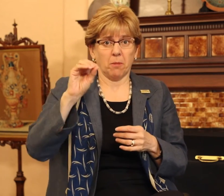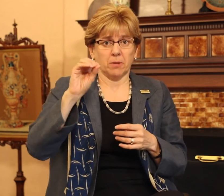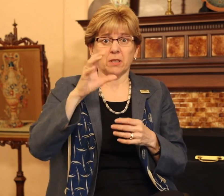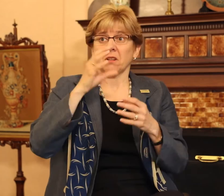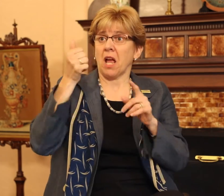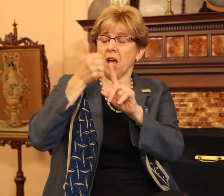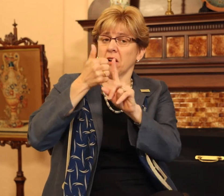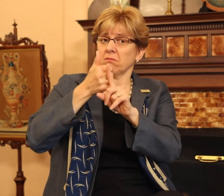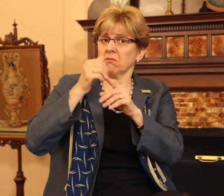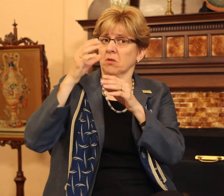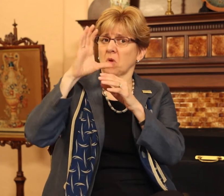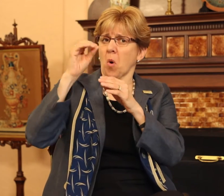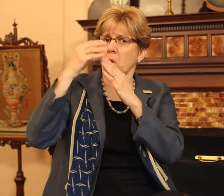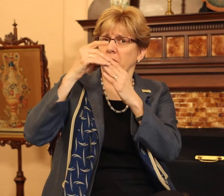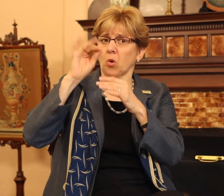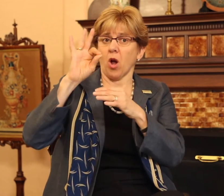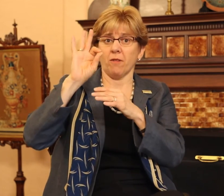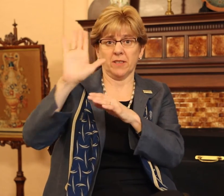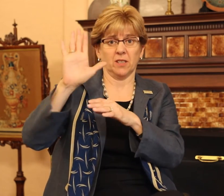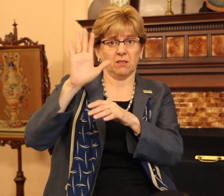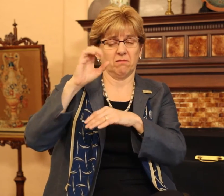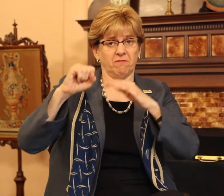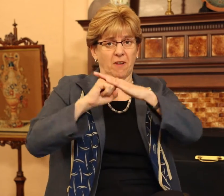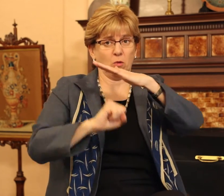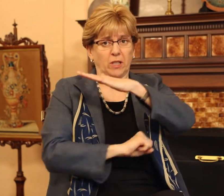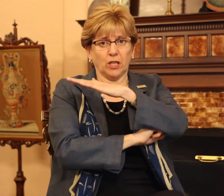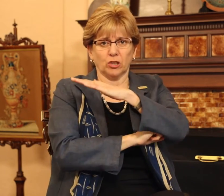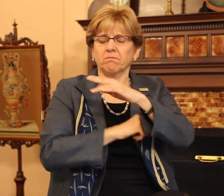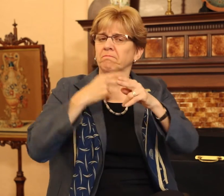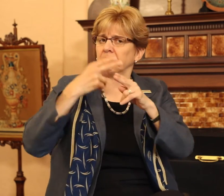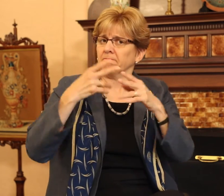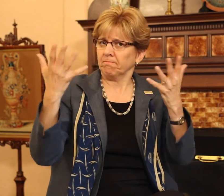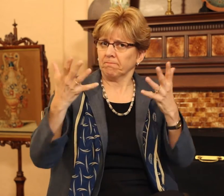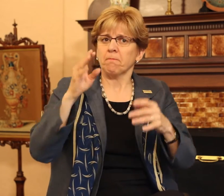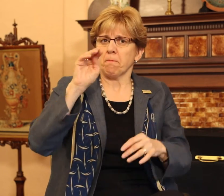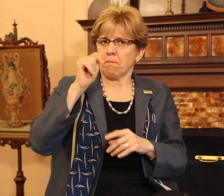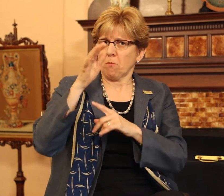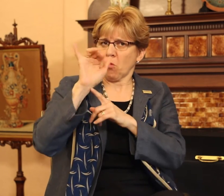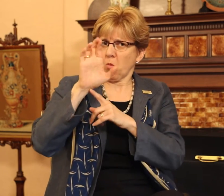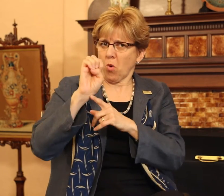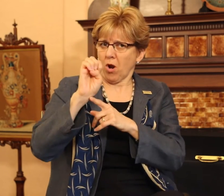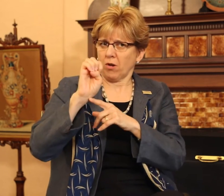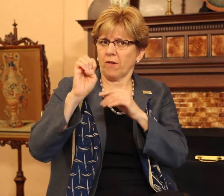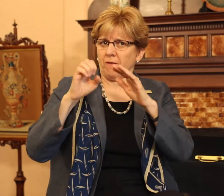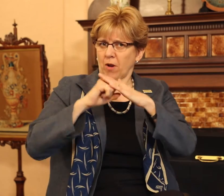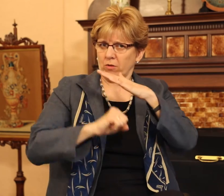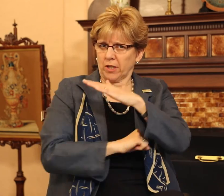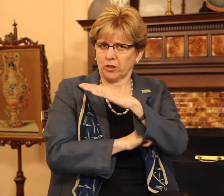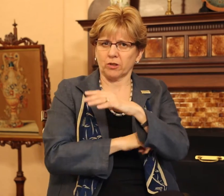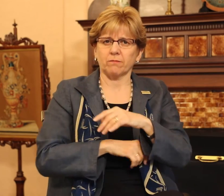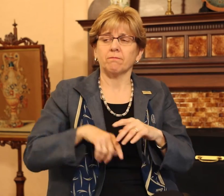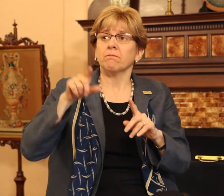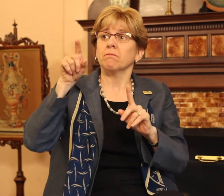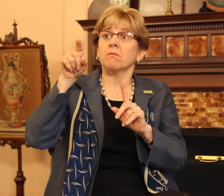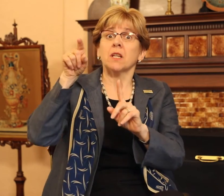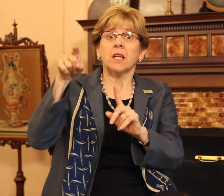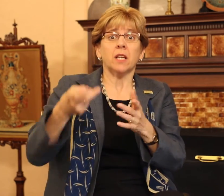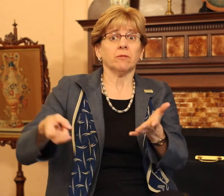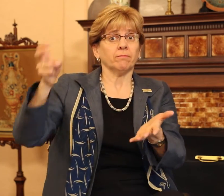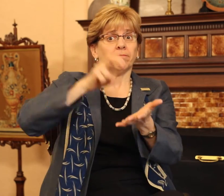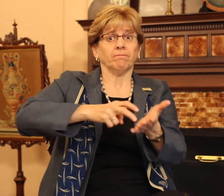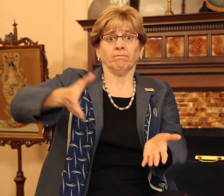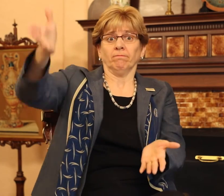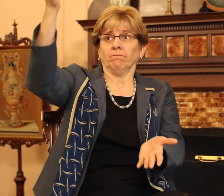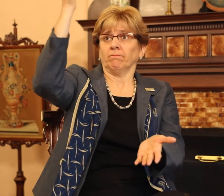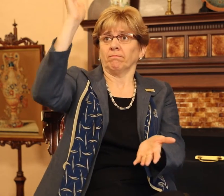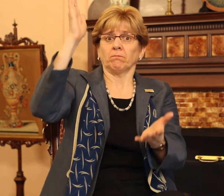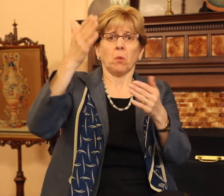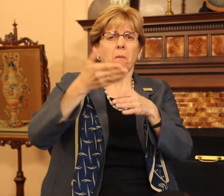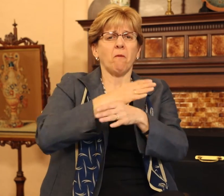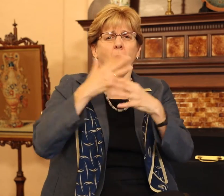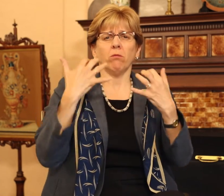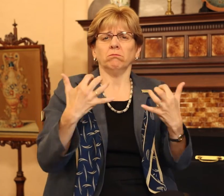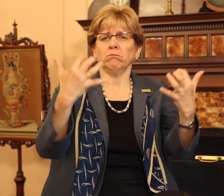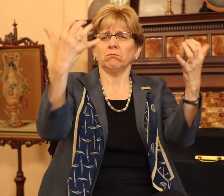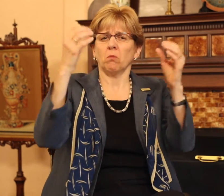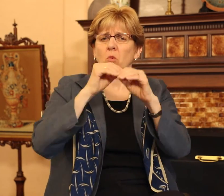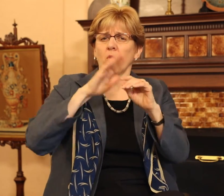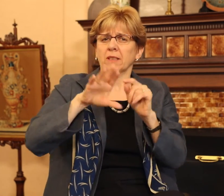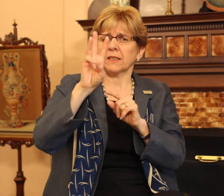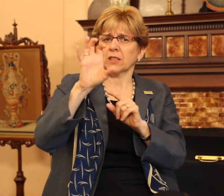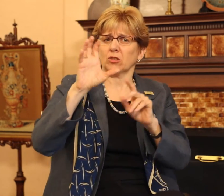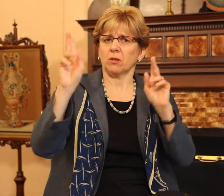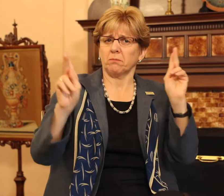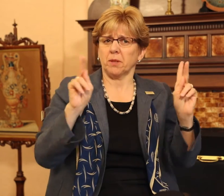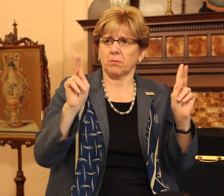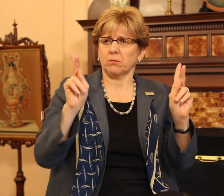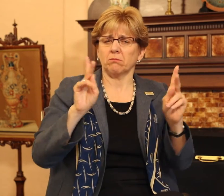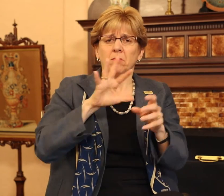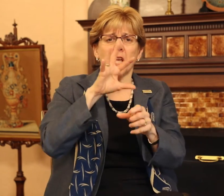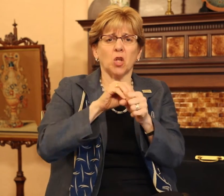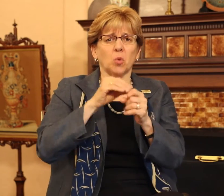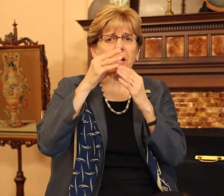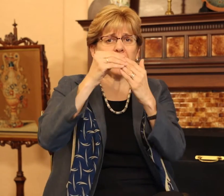and the co-leader of the Maguire Foundation spoke before an audience of more than 600 people including